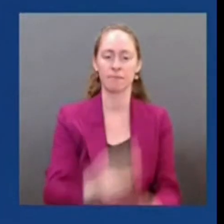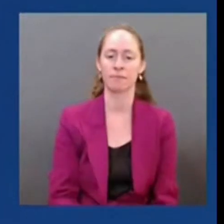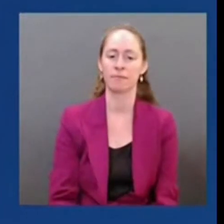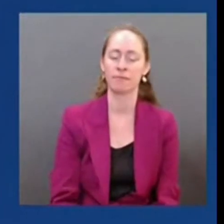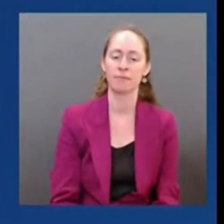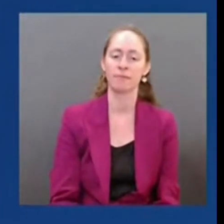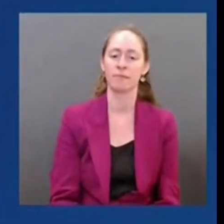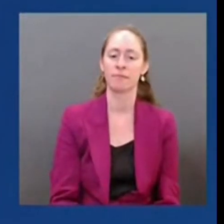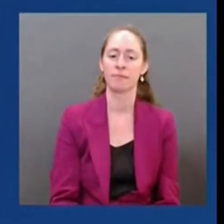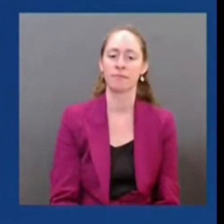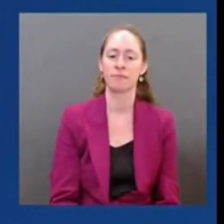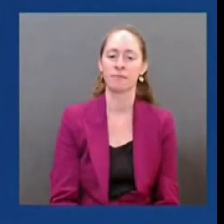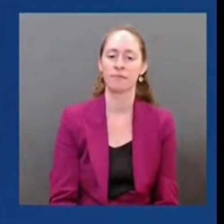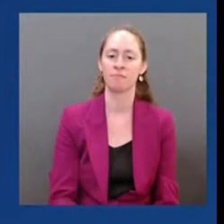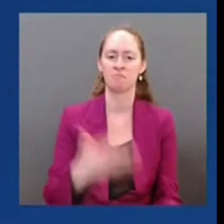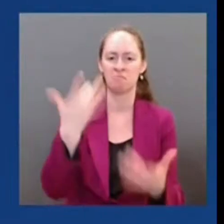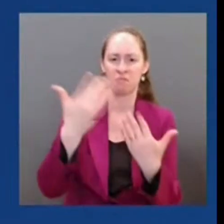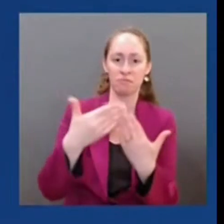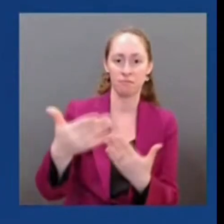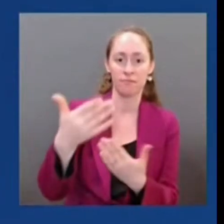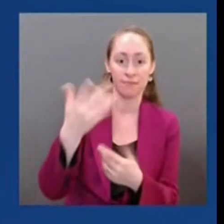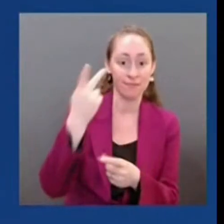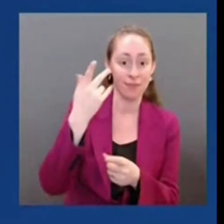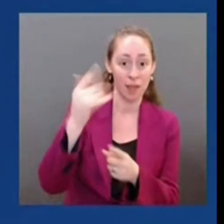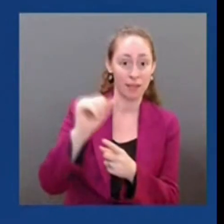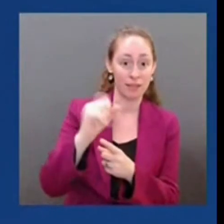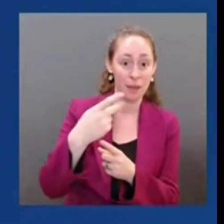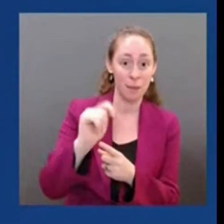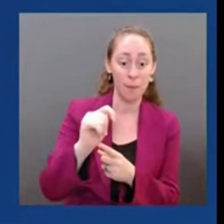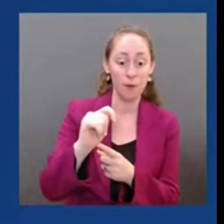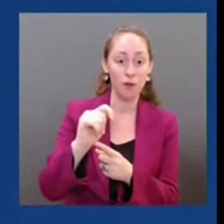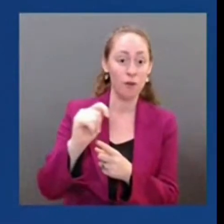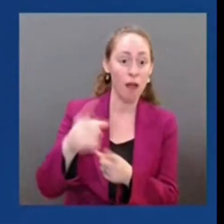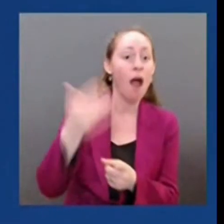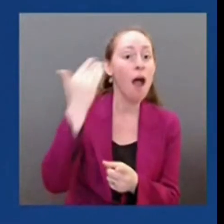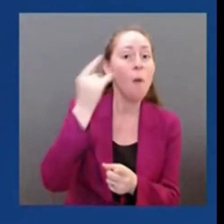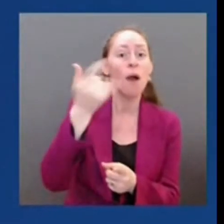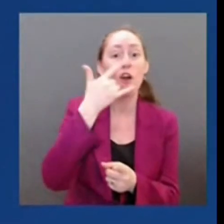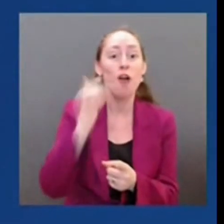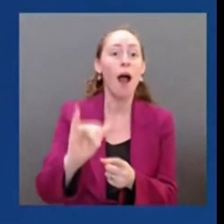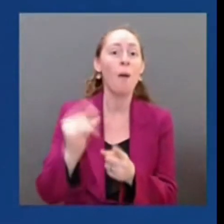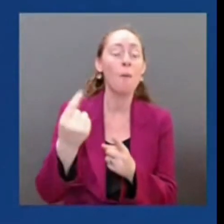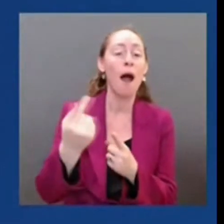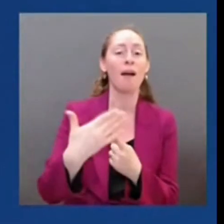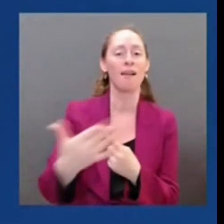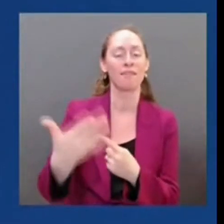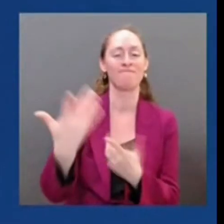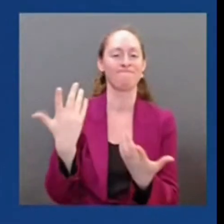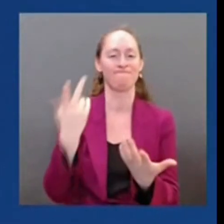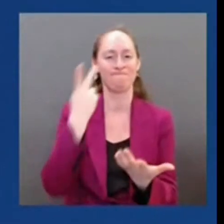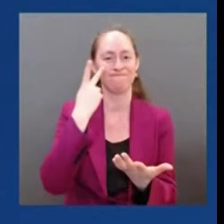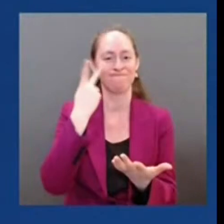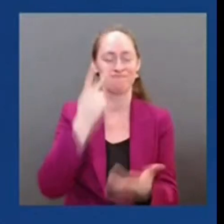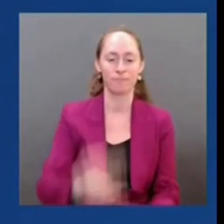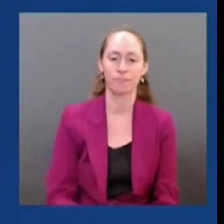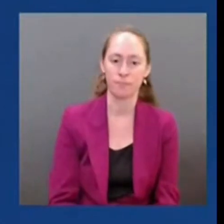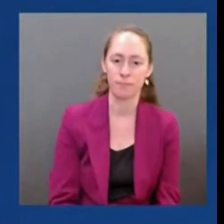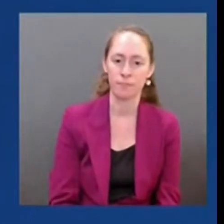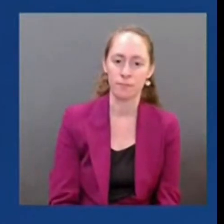BEEN TRYING TO GET PRELIMINARY DATA FROM A POLICY POINT OF VIEW WE CAN'T GO INTO SEPTEMBER WITHOUT NOTHING WHAT LL AND